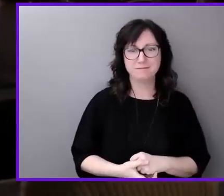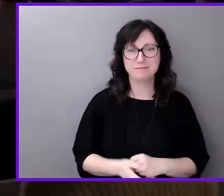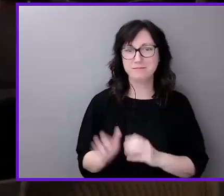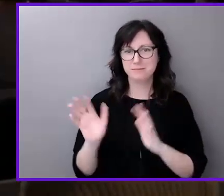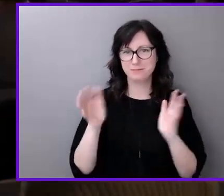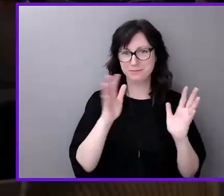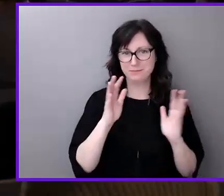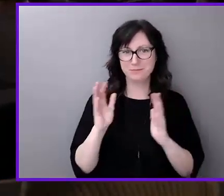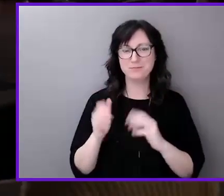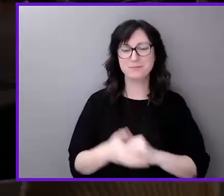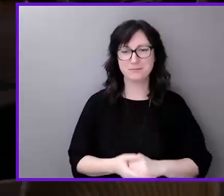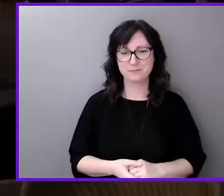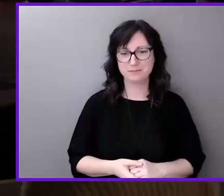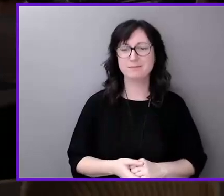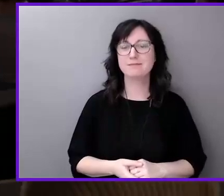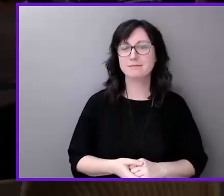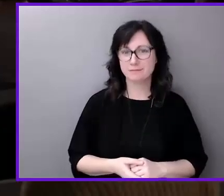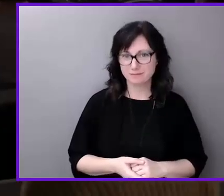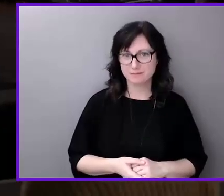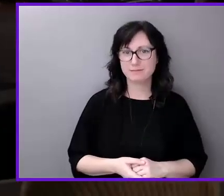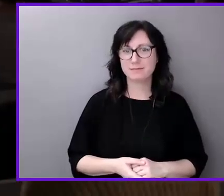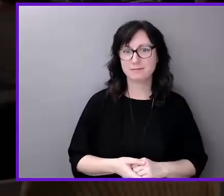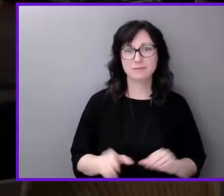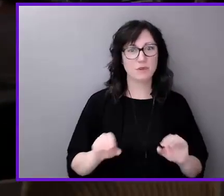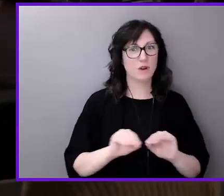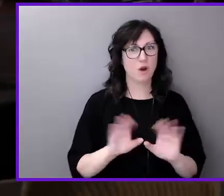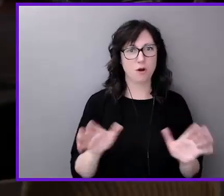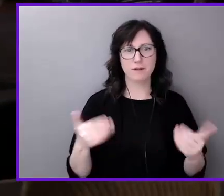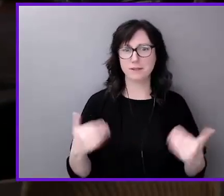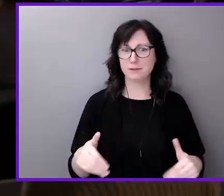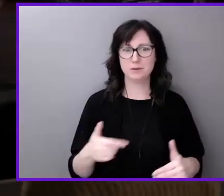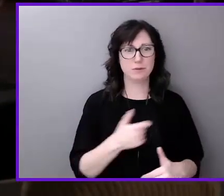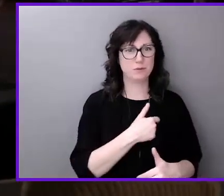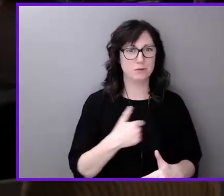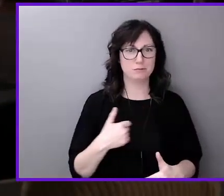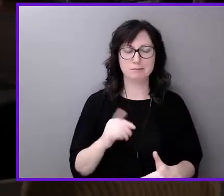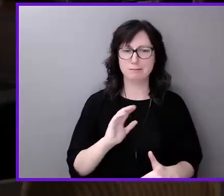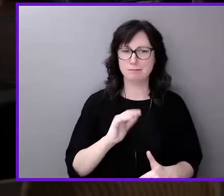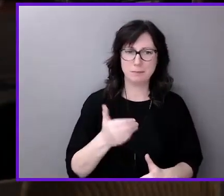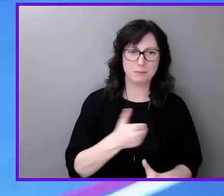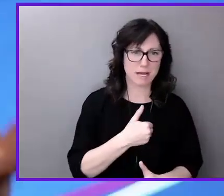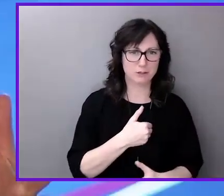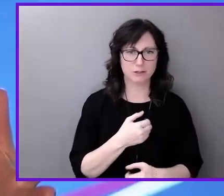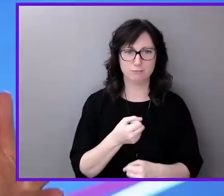I think you can see how passionate and engaged we are, and thank you. And that you are.